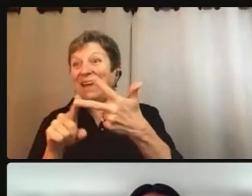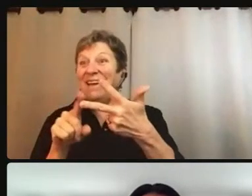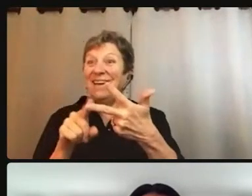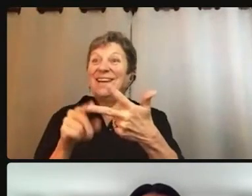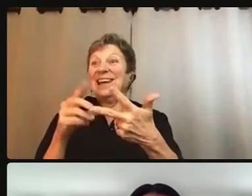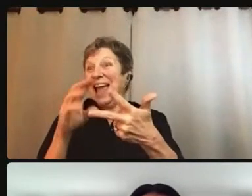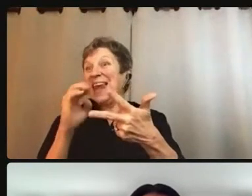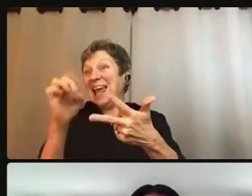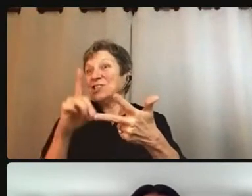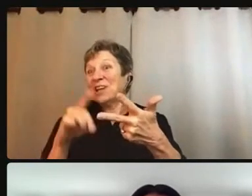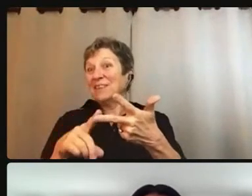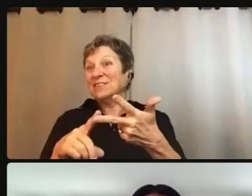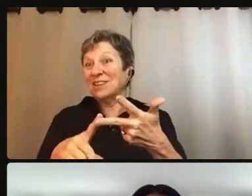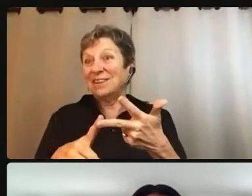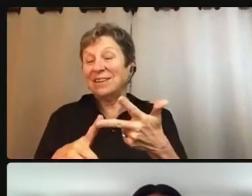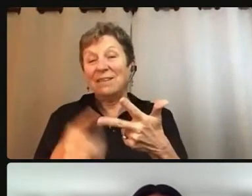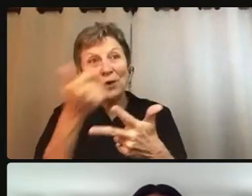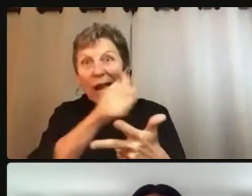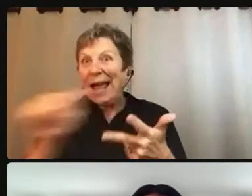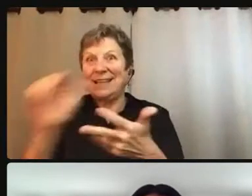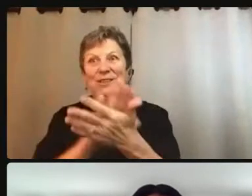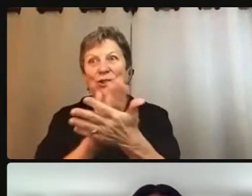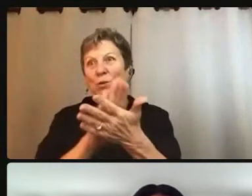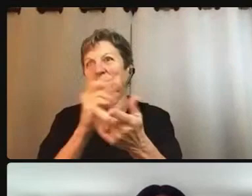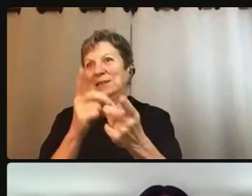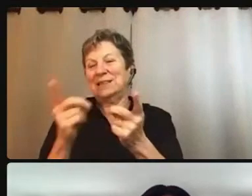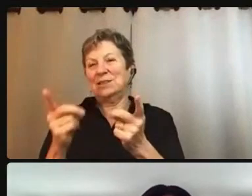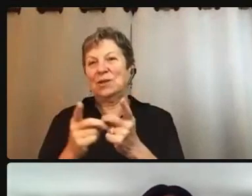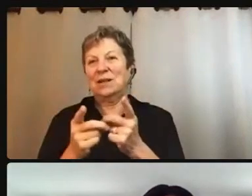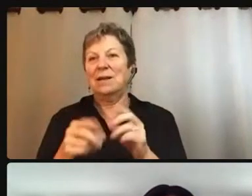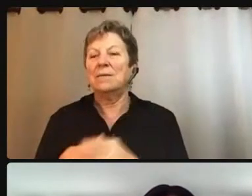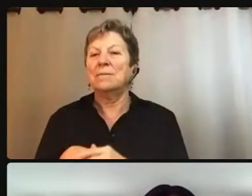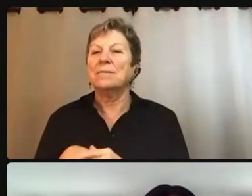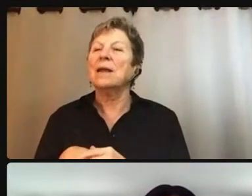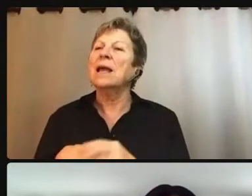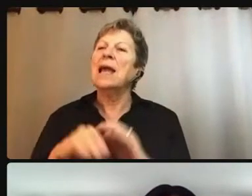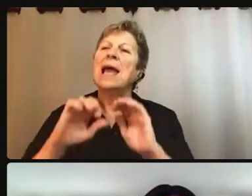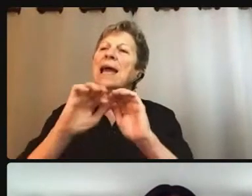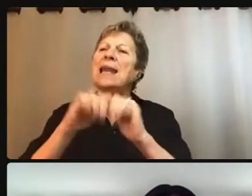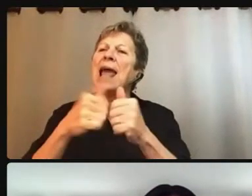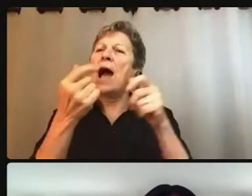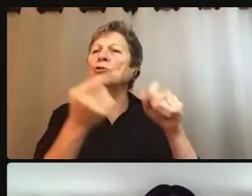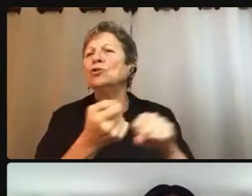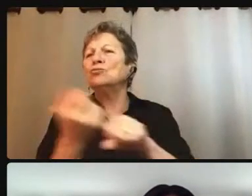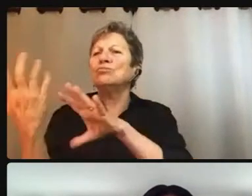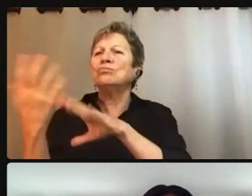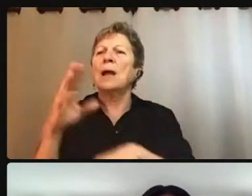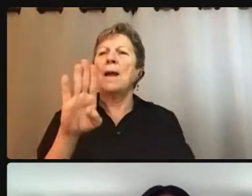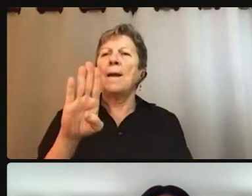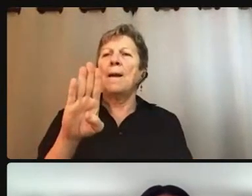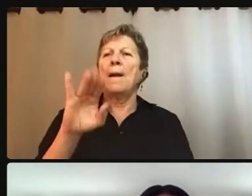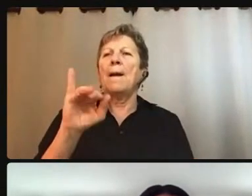AND THOSE SHOULD BE